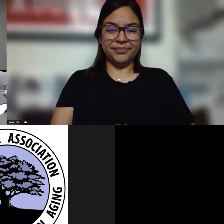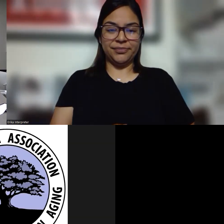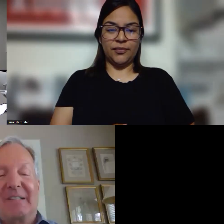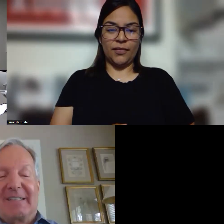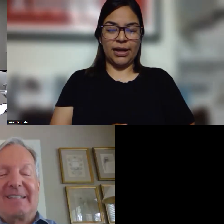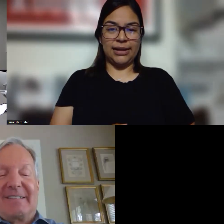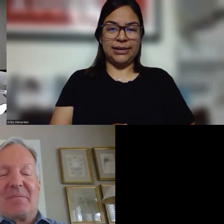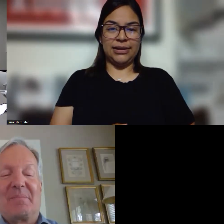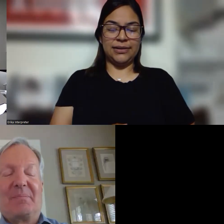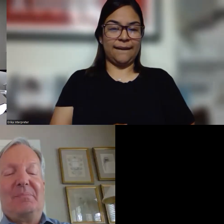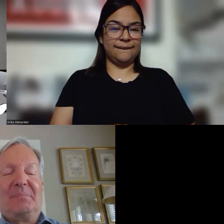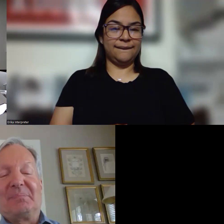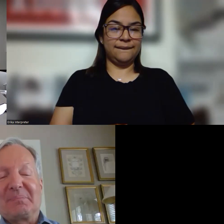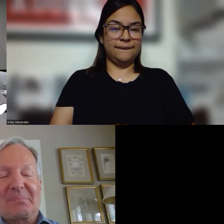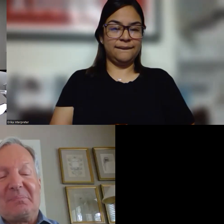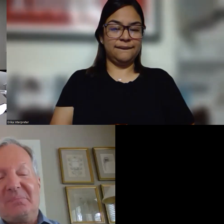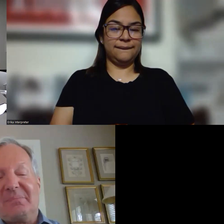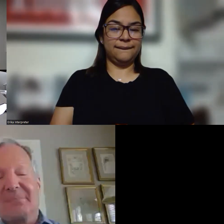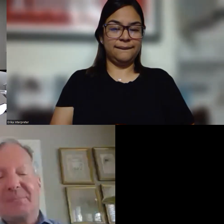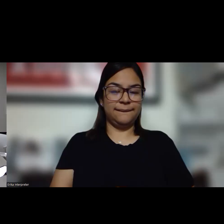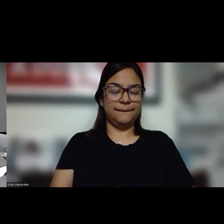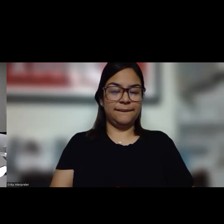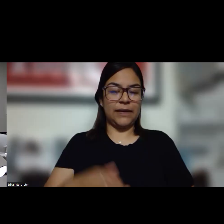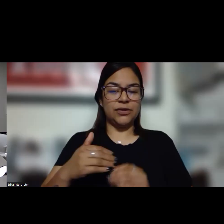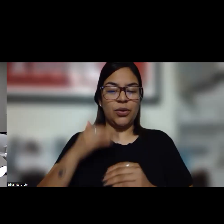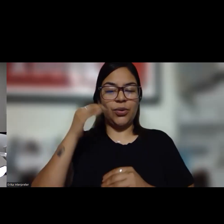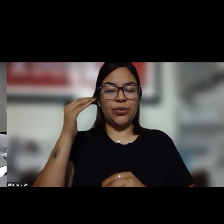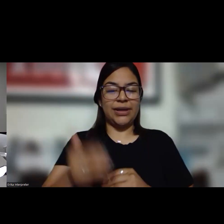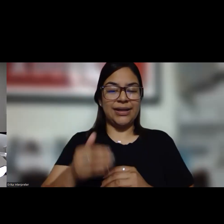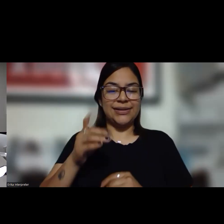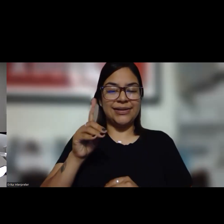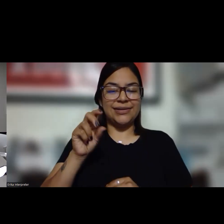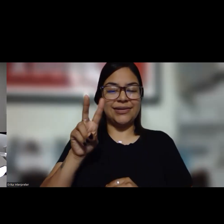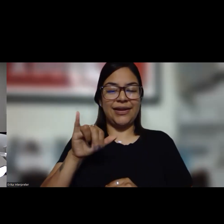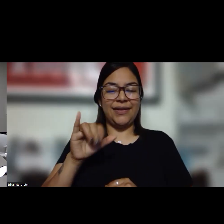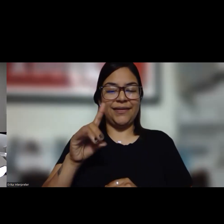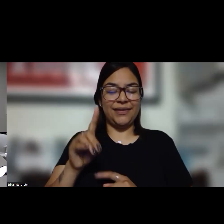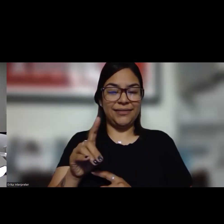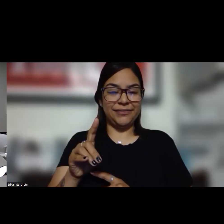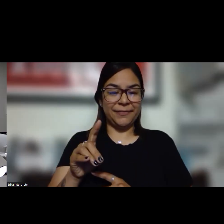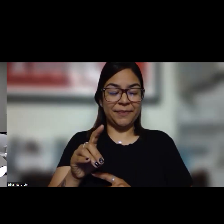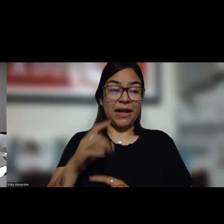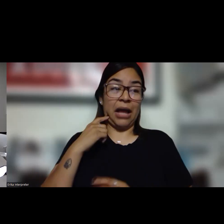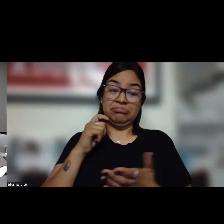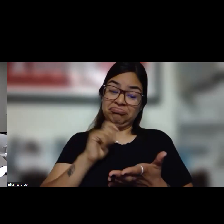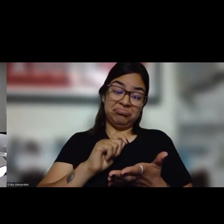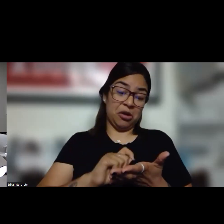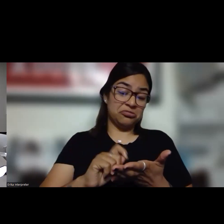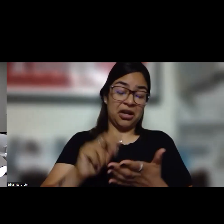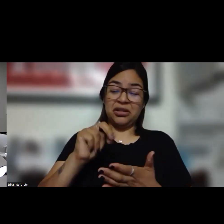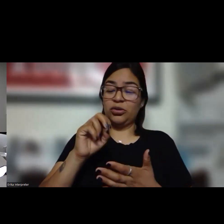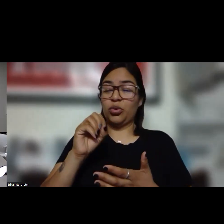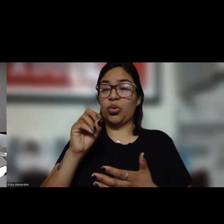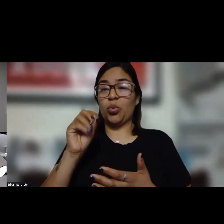David yes hi uh you know again I'm just taking notes so I don't have an update prepared uh of